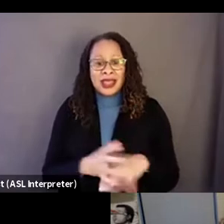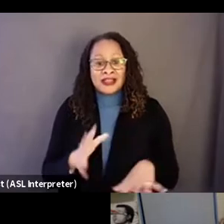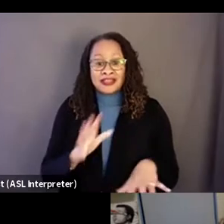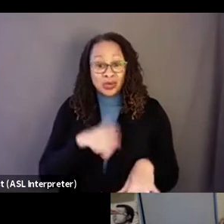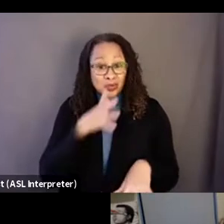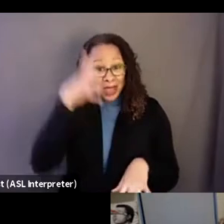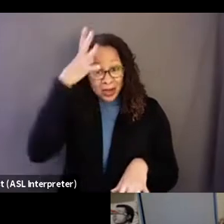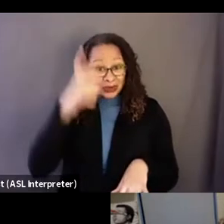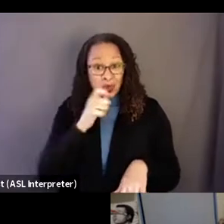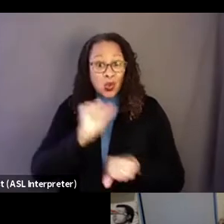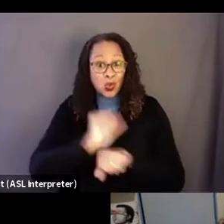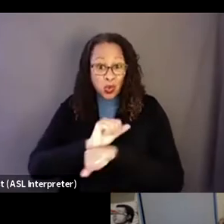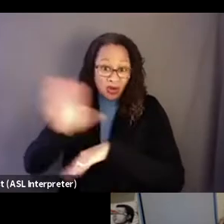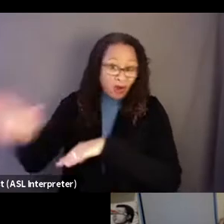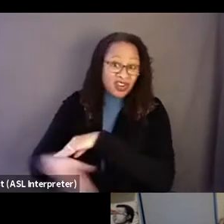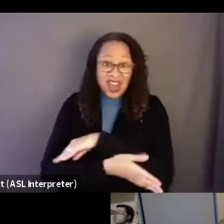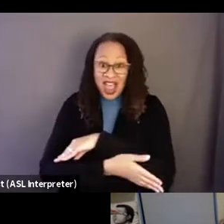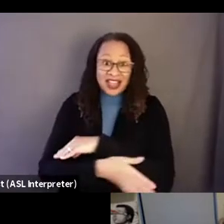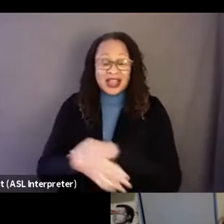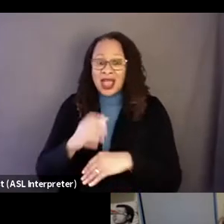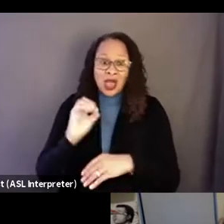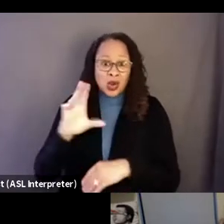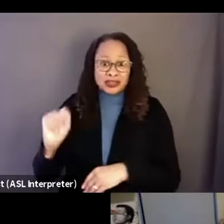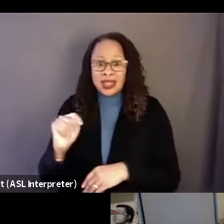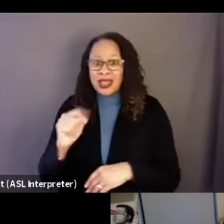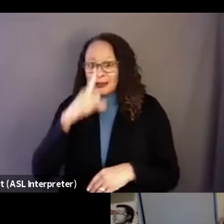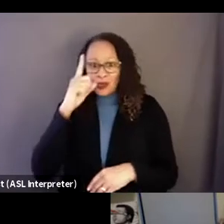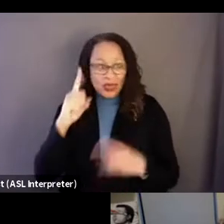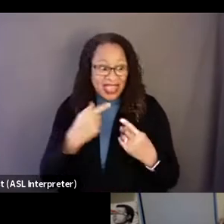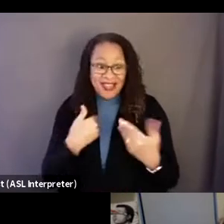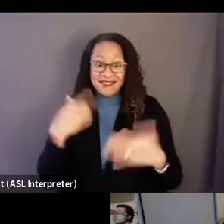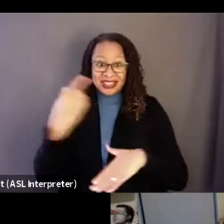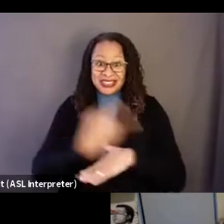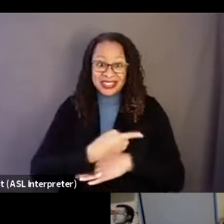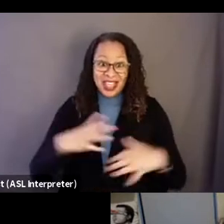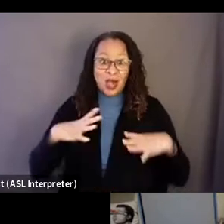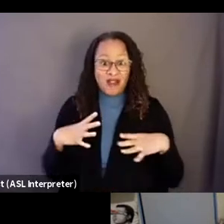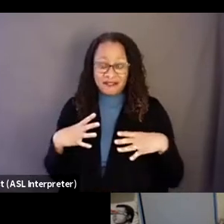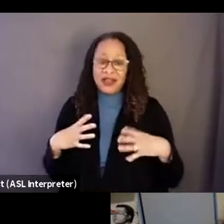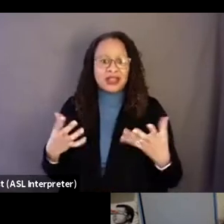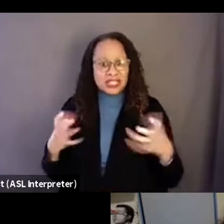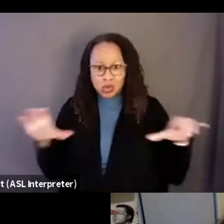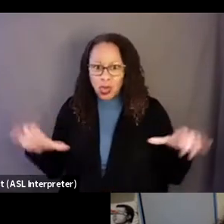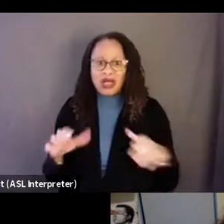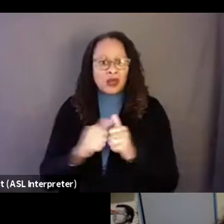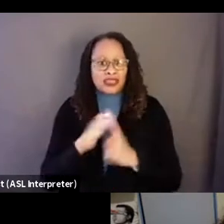when they get the day off than you, 'cause they try to cram everything into one day. Leave them alone. They're doing the best they can.